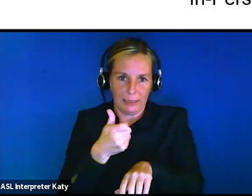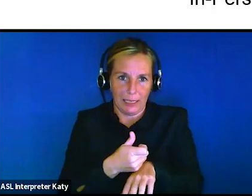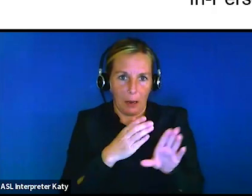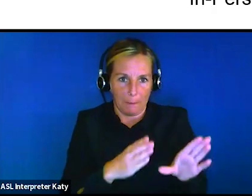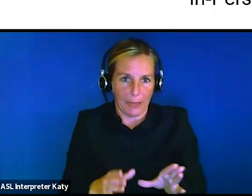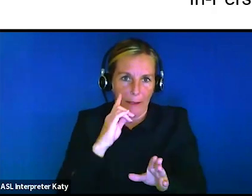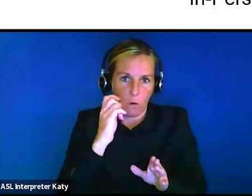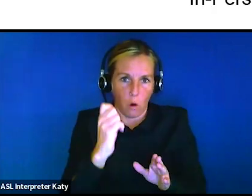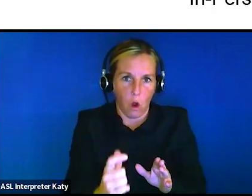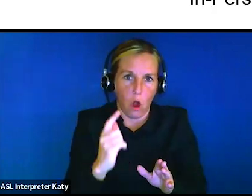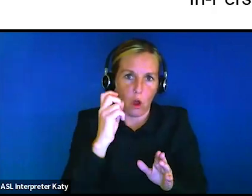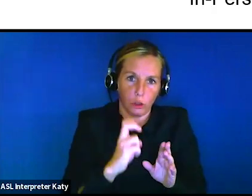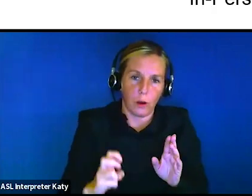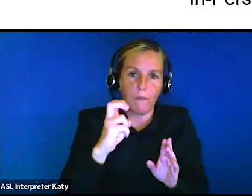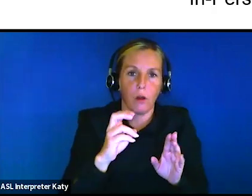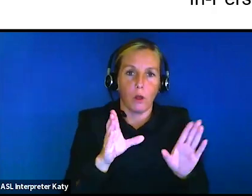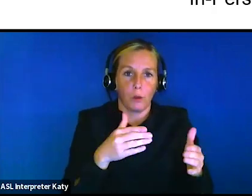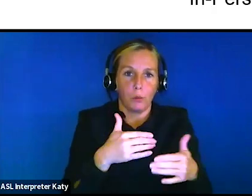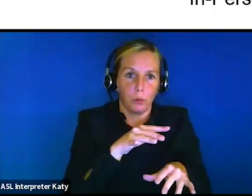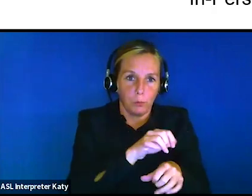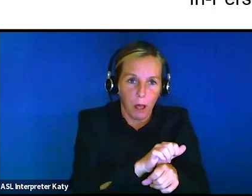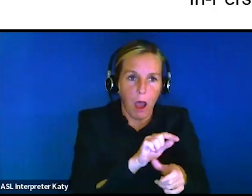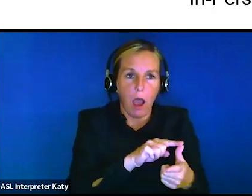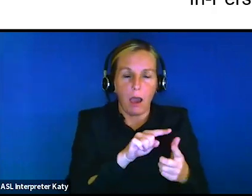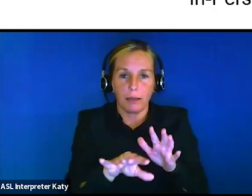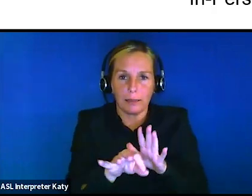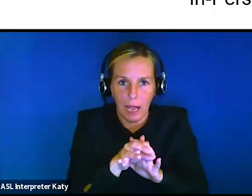and that we have the room blocks and rooms assigned appropriately for the in-person